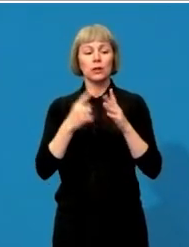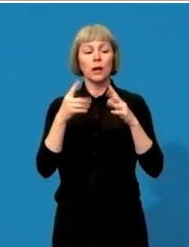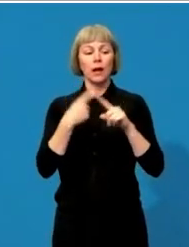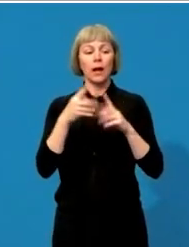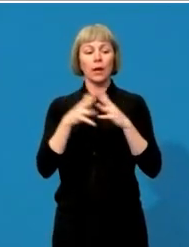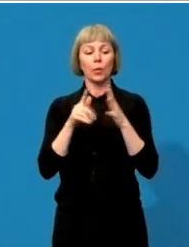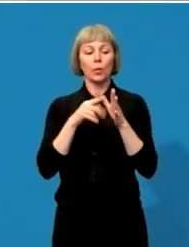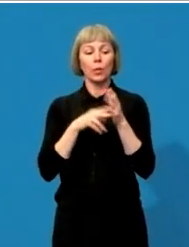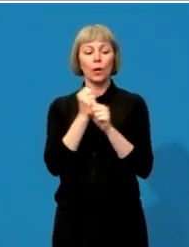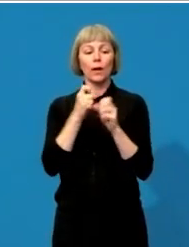Thank you very much, Commissioner Mason.